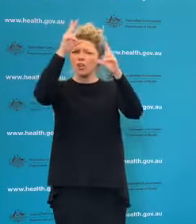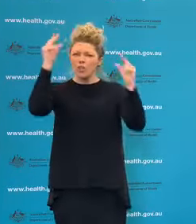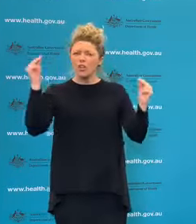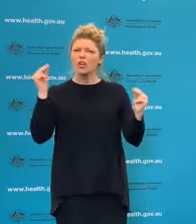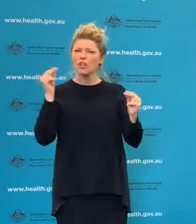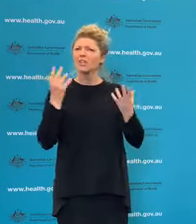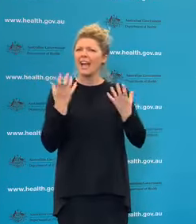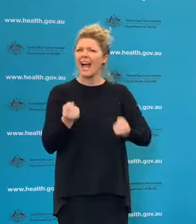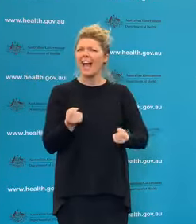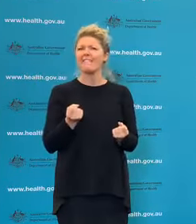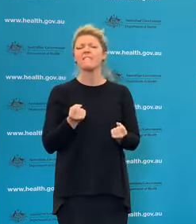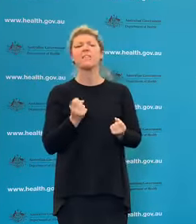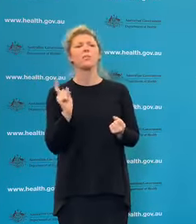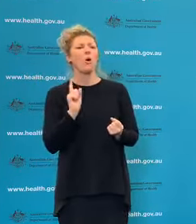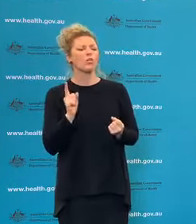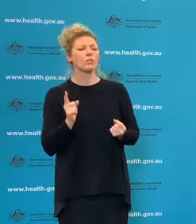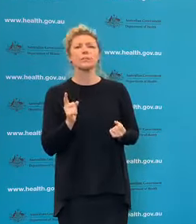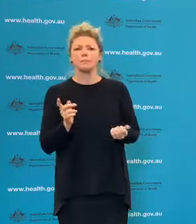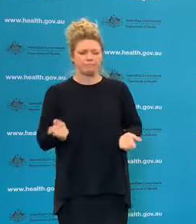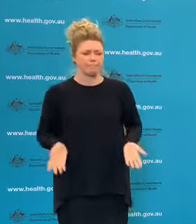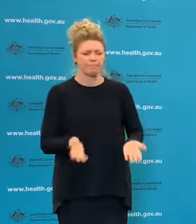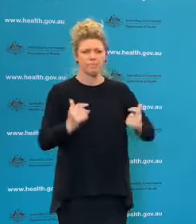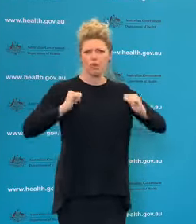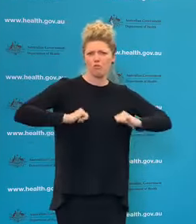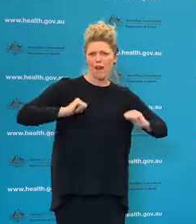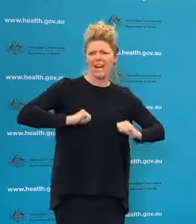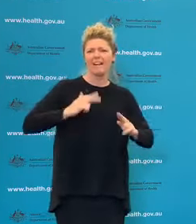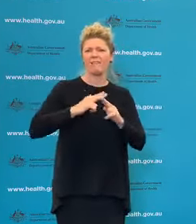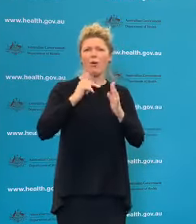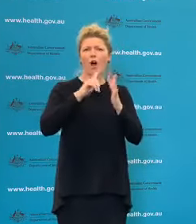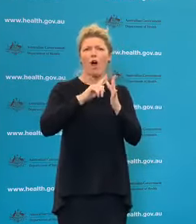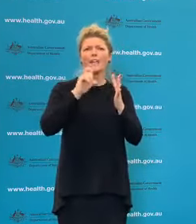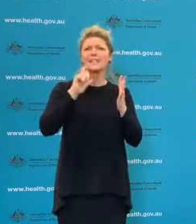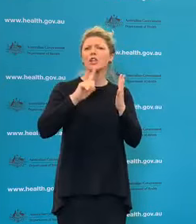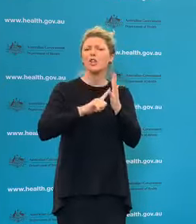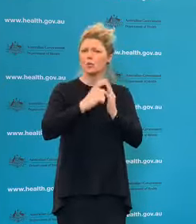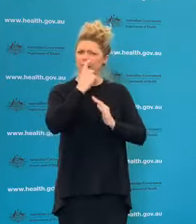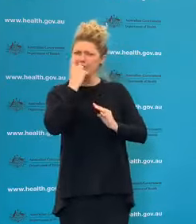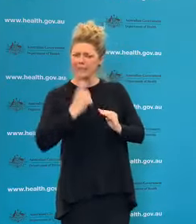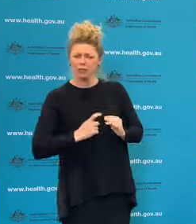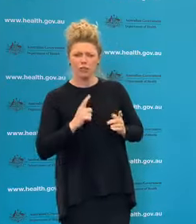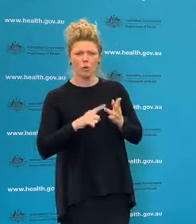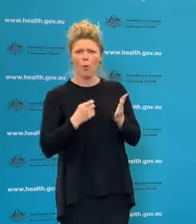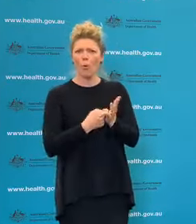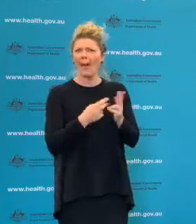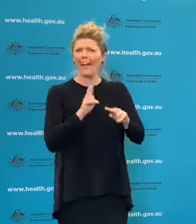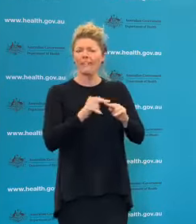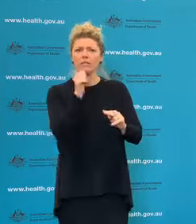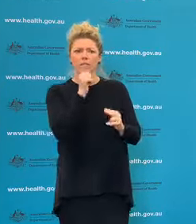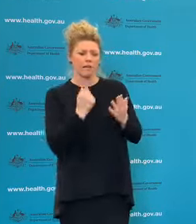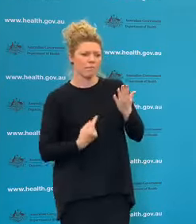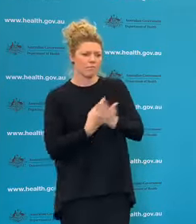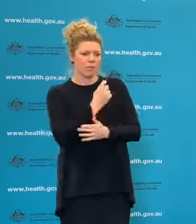have more ICU training and improving the surge capacity to healthcare staff. Can you provide an update on